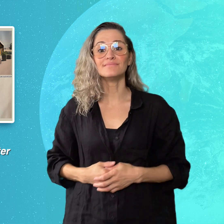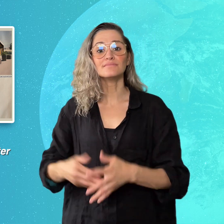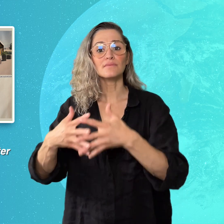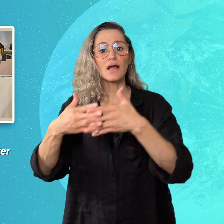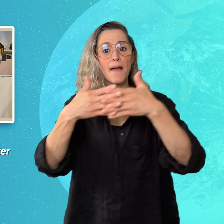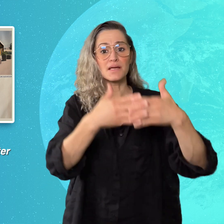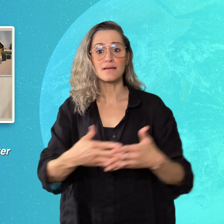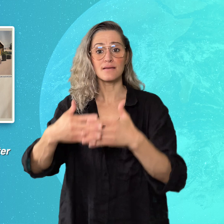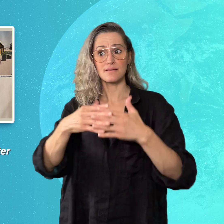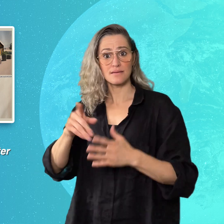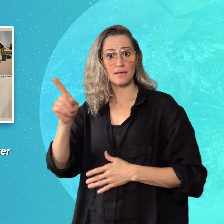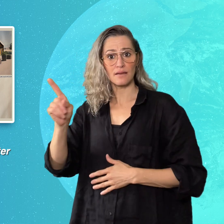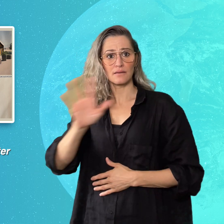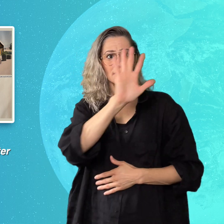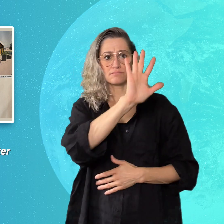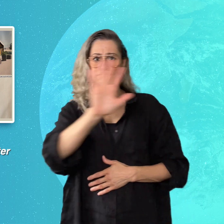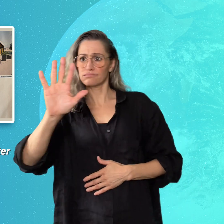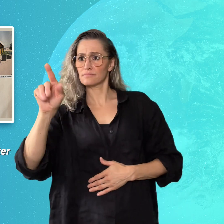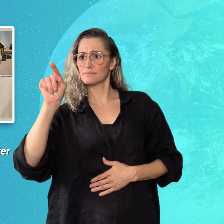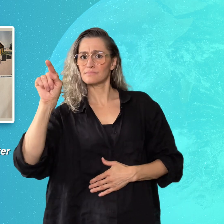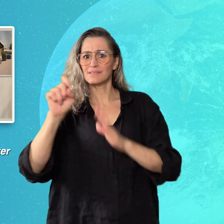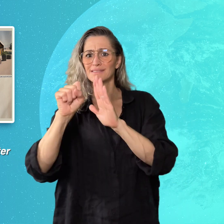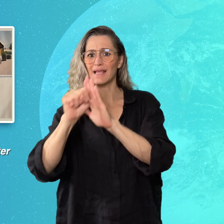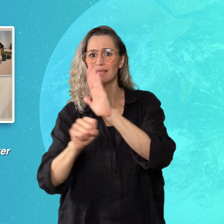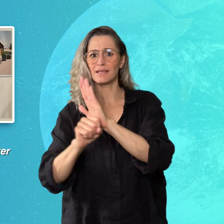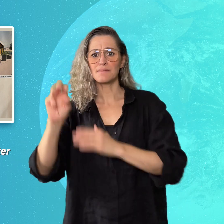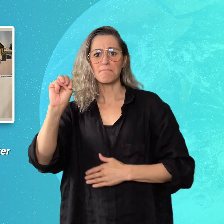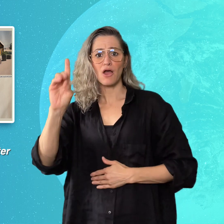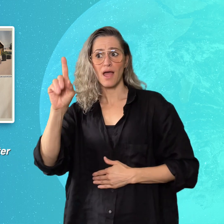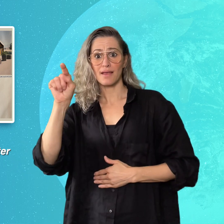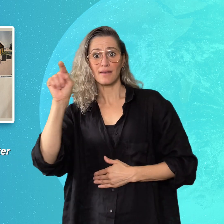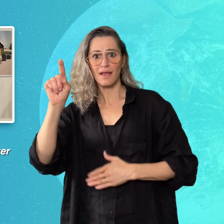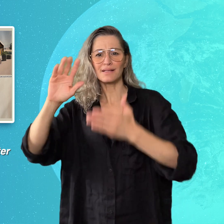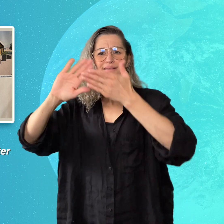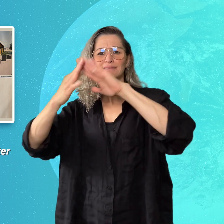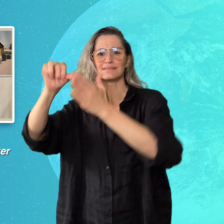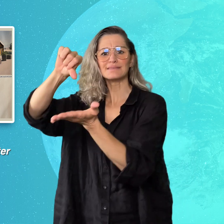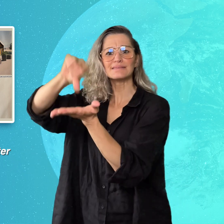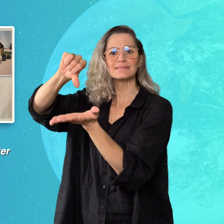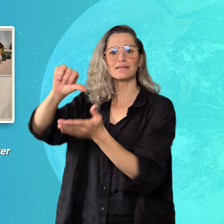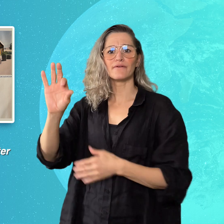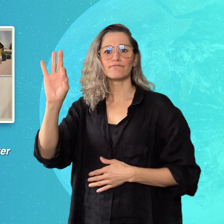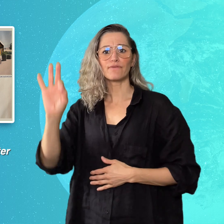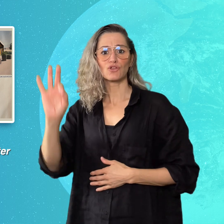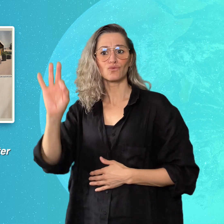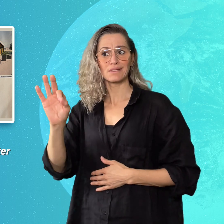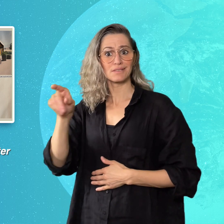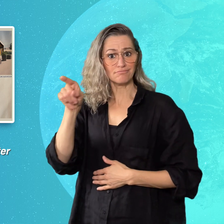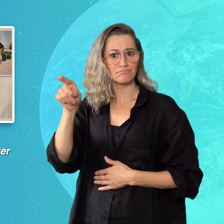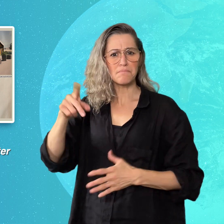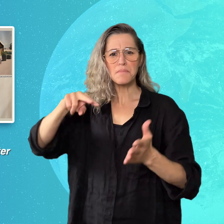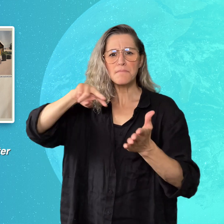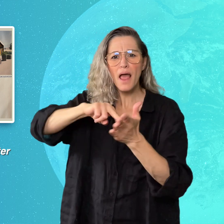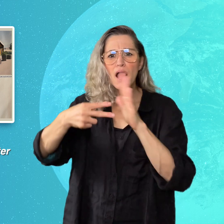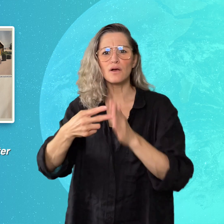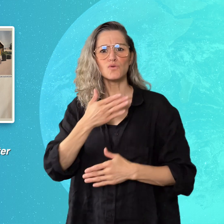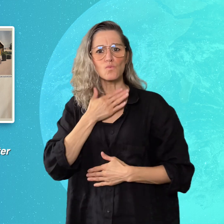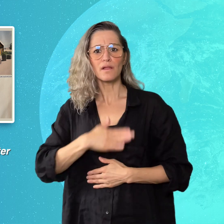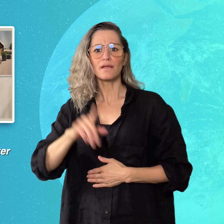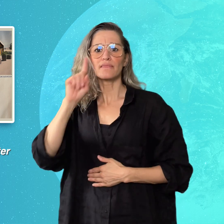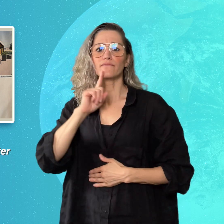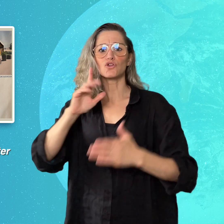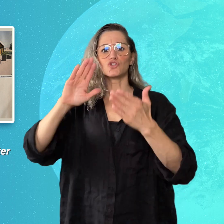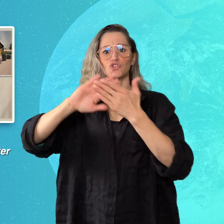Plans for a Deaf community community center in Frederick, Maryland,